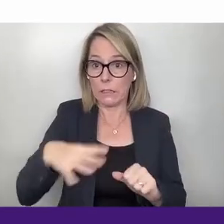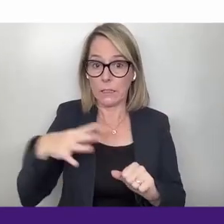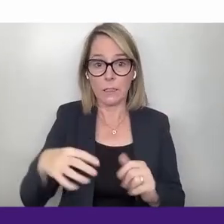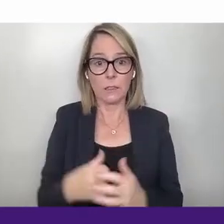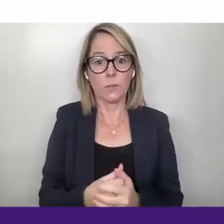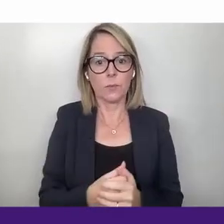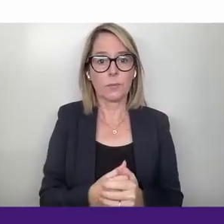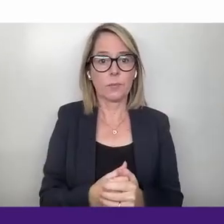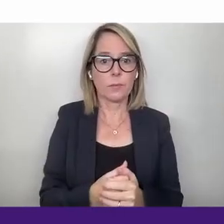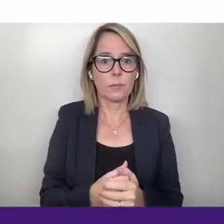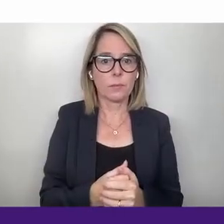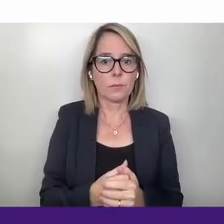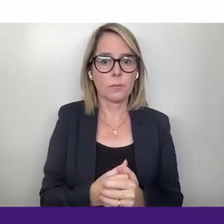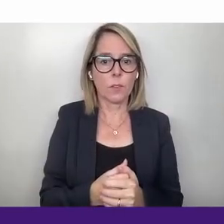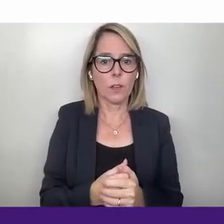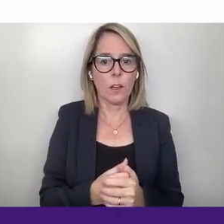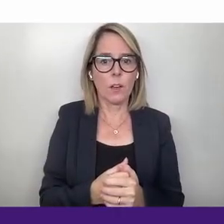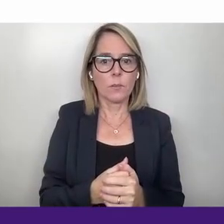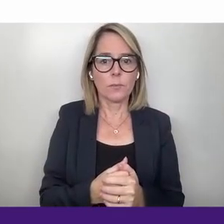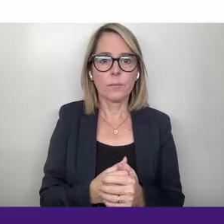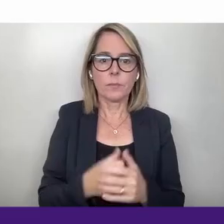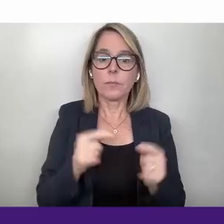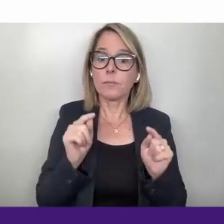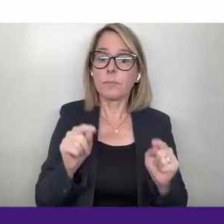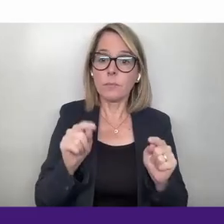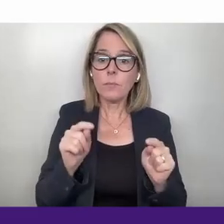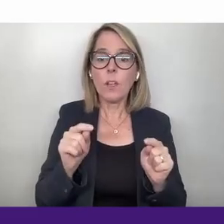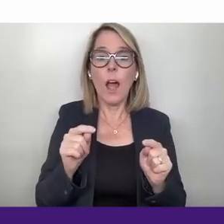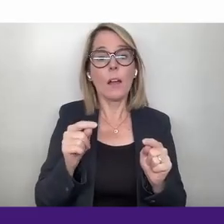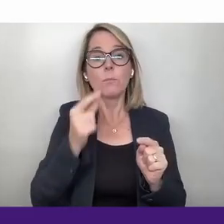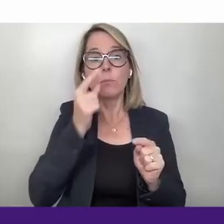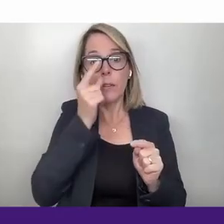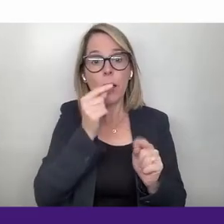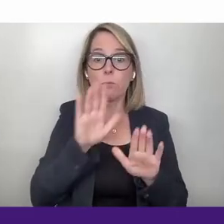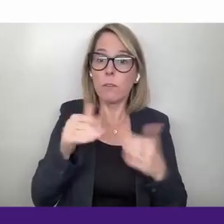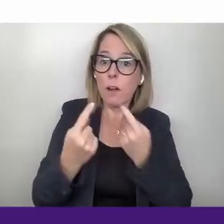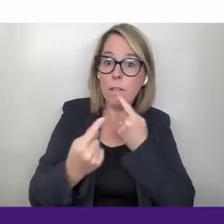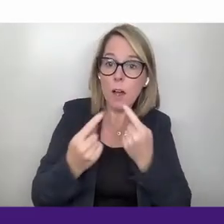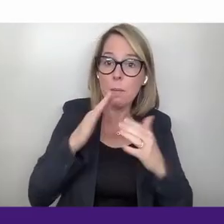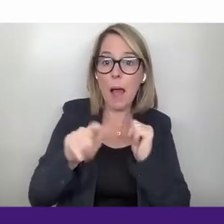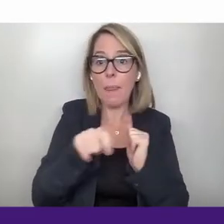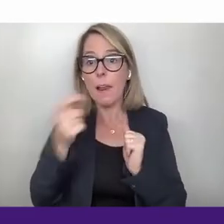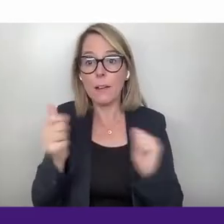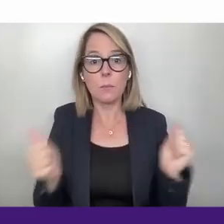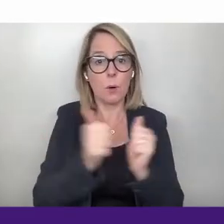our admin officer will sort out the paperwork for their next appointment. Cathy: That's right. Our health professionals also